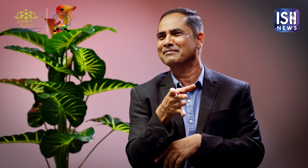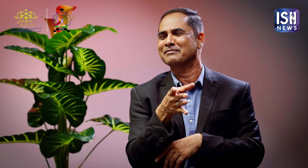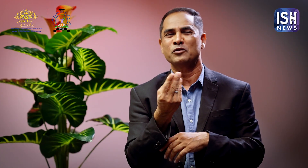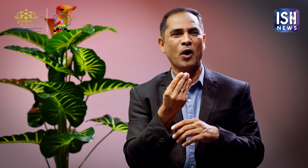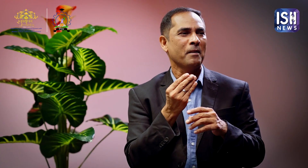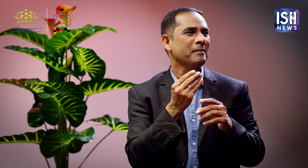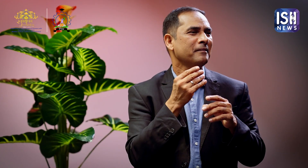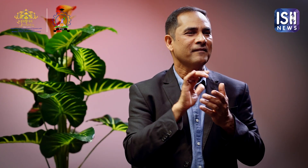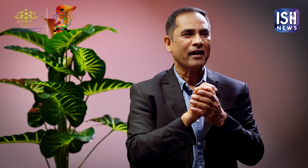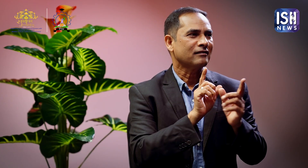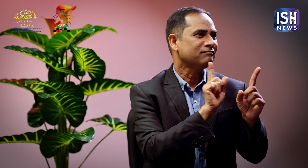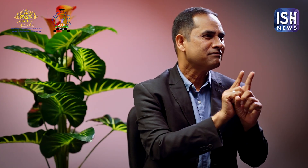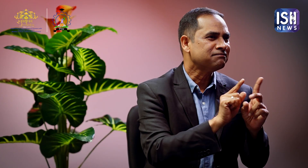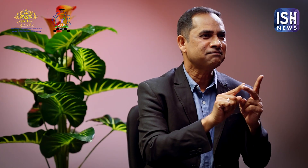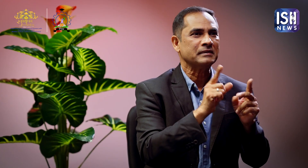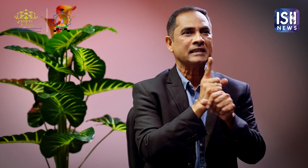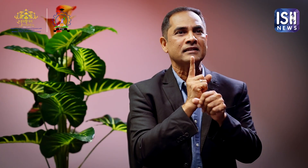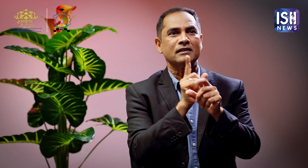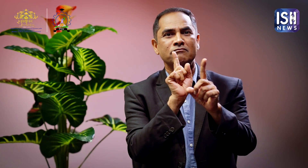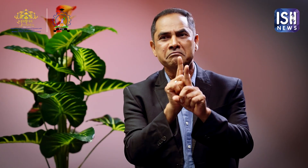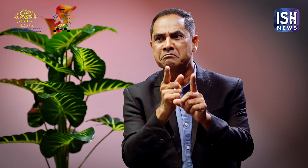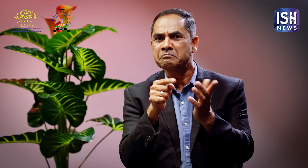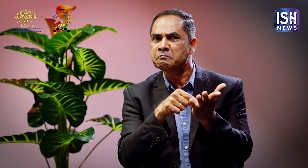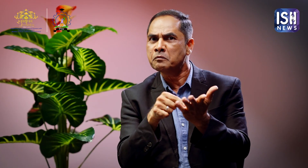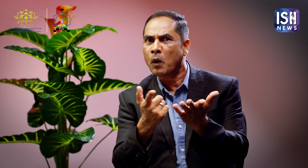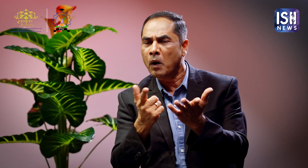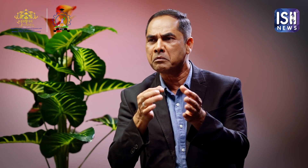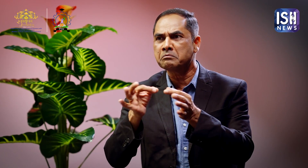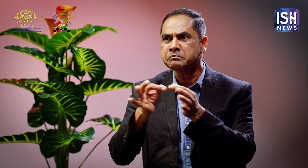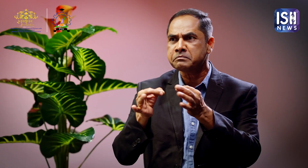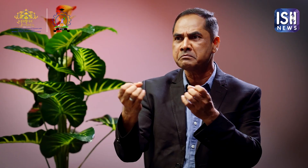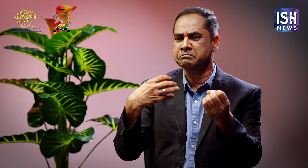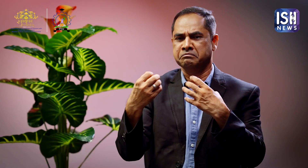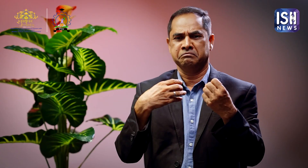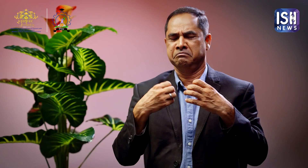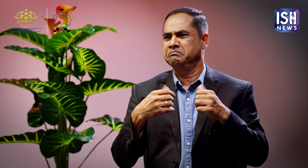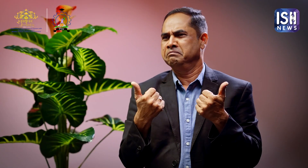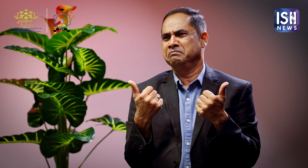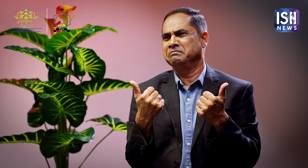I arranged one-on-one sessions with friends, peers, and teachers, who explained everything I needed to know.